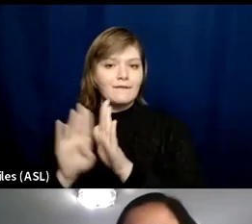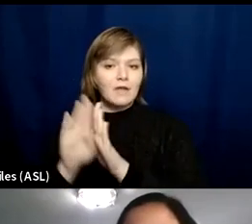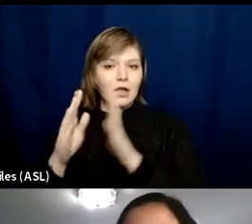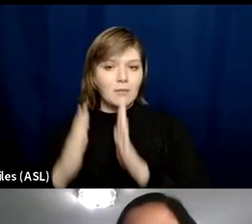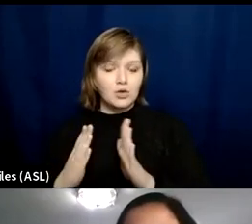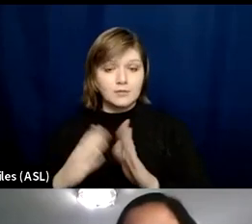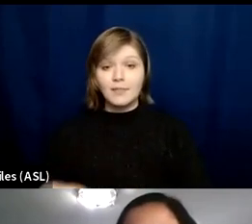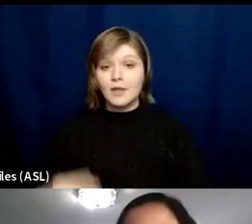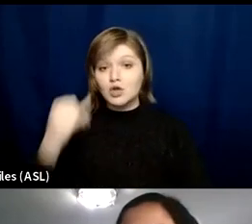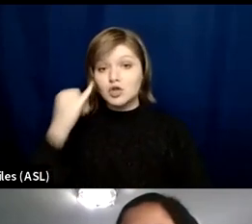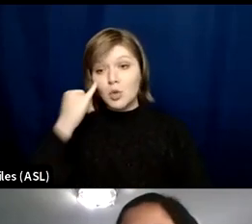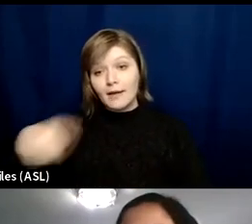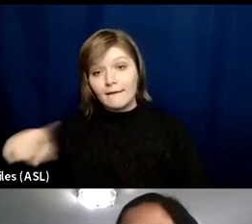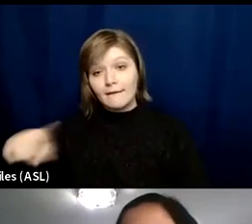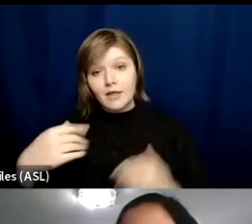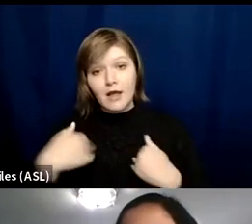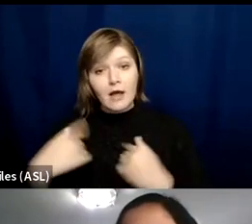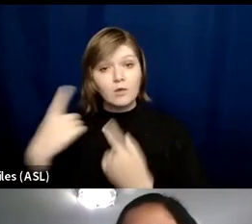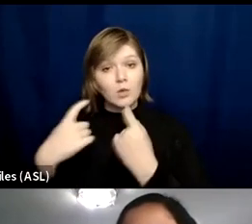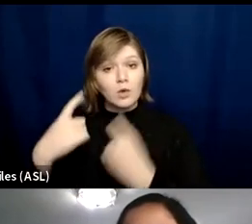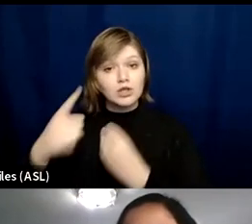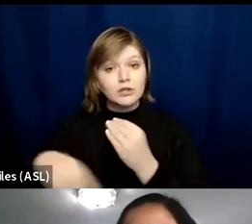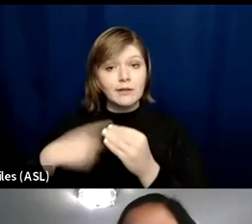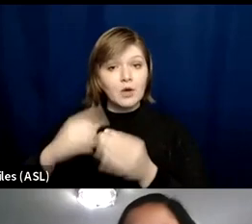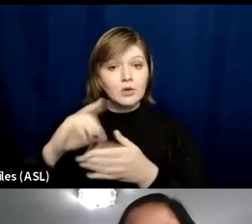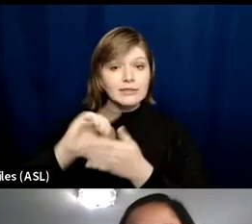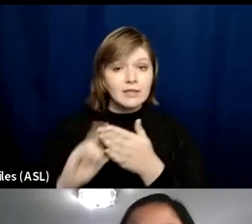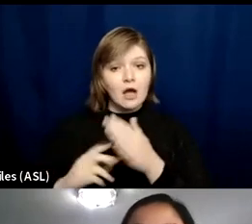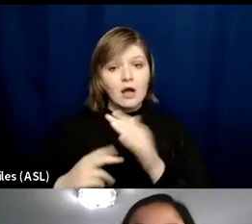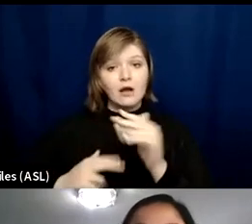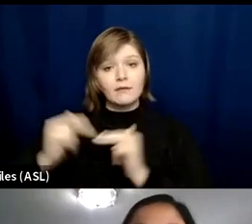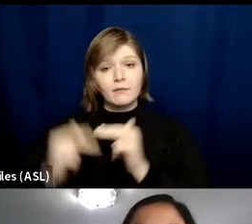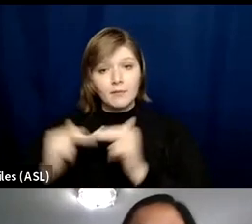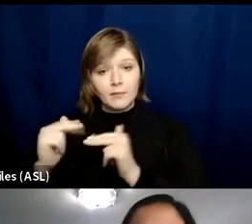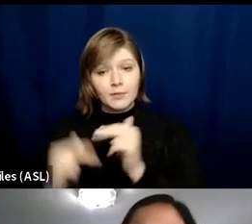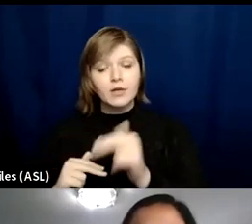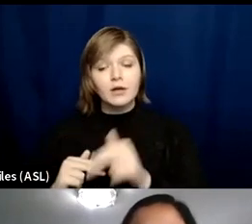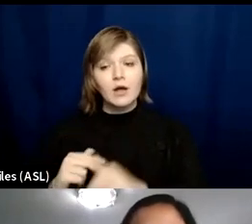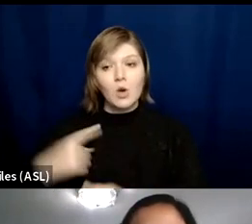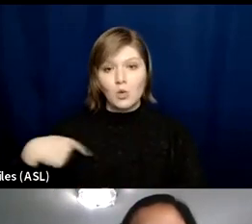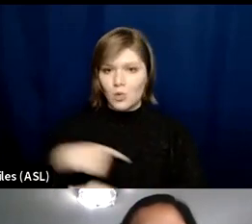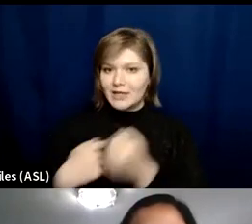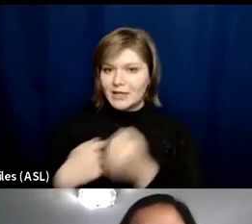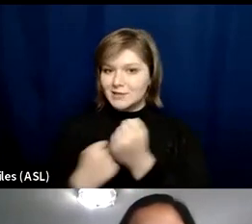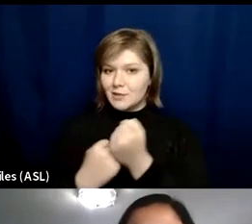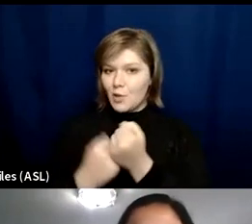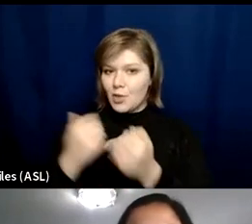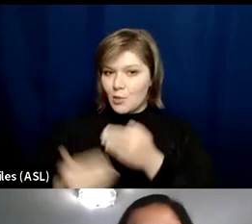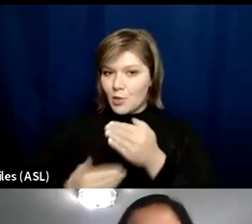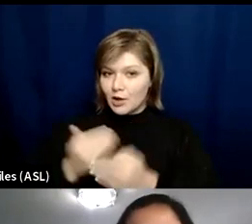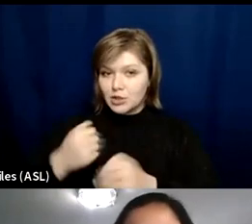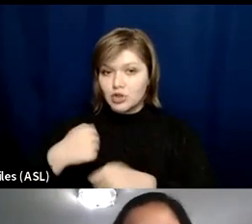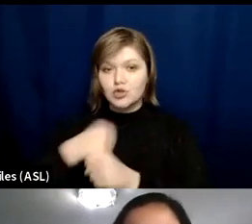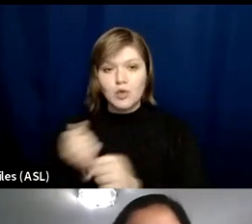hold one, and typically they don't give out those to just anybody, they usually have to reserve them for clients that need them.